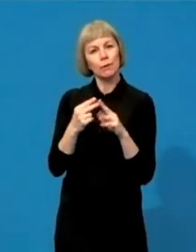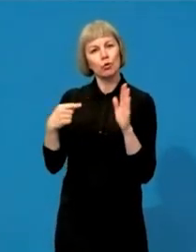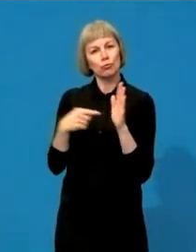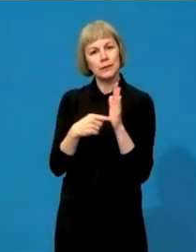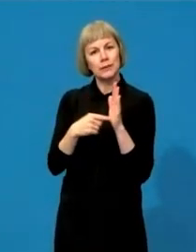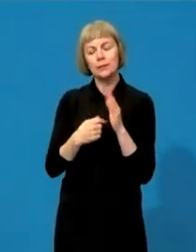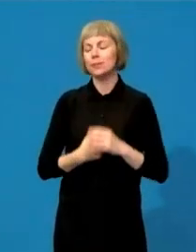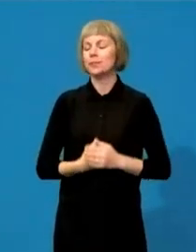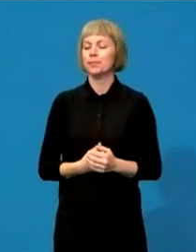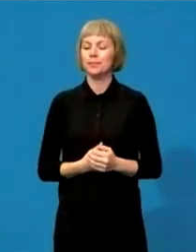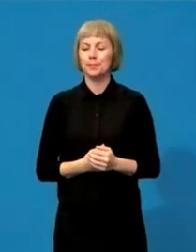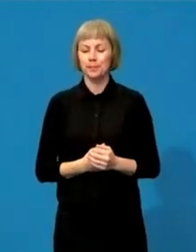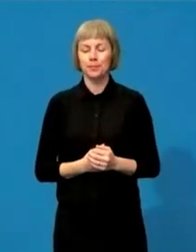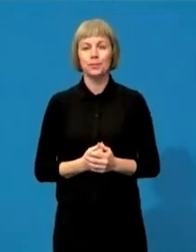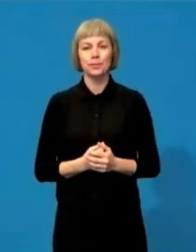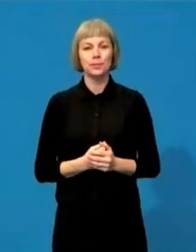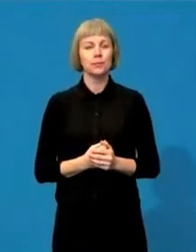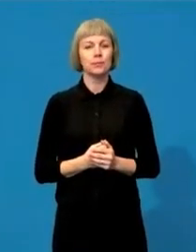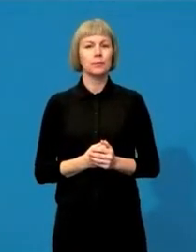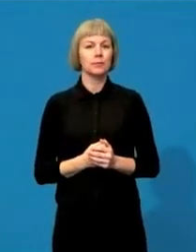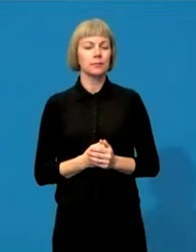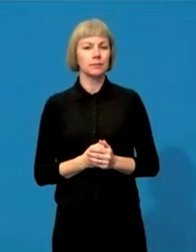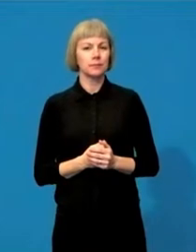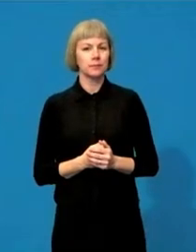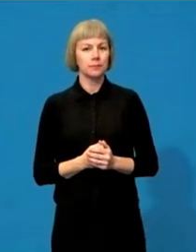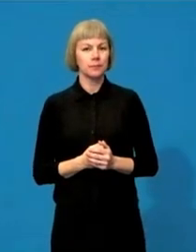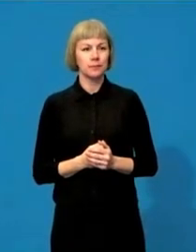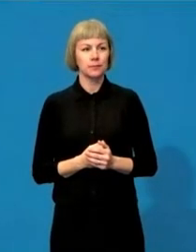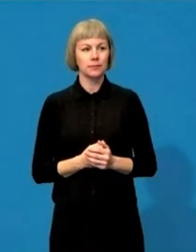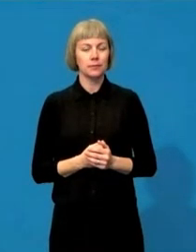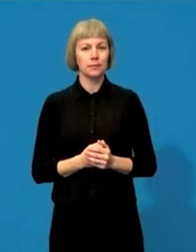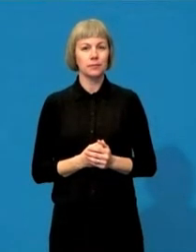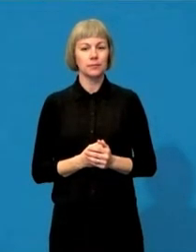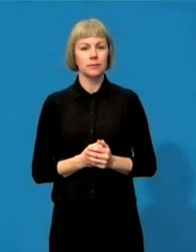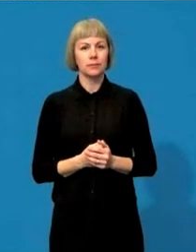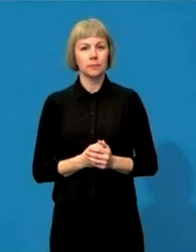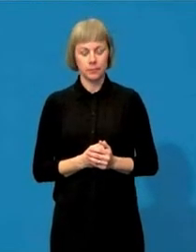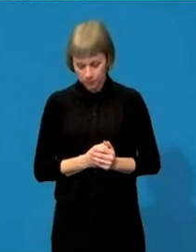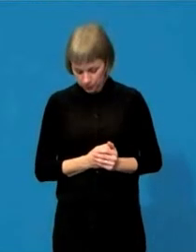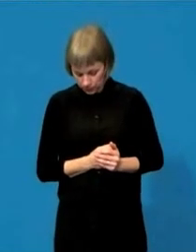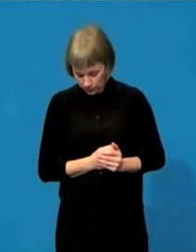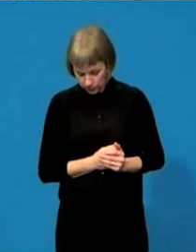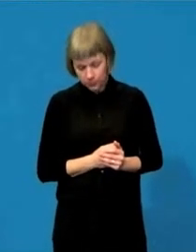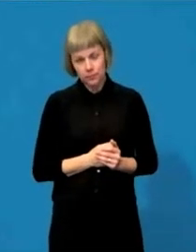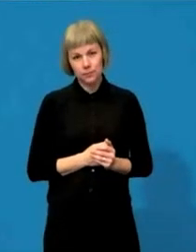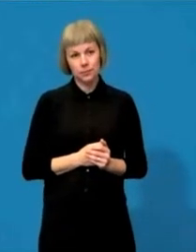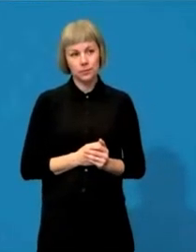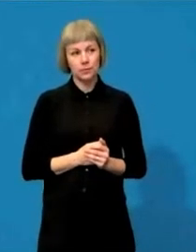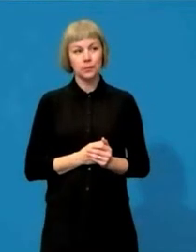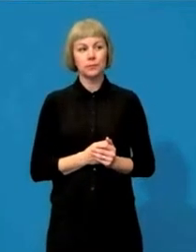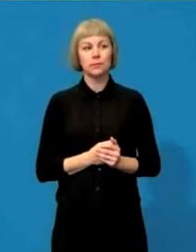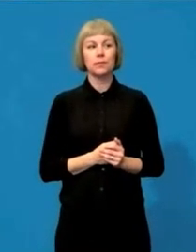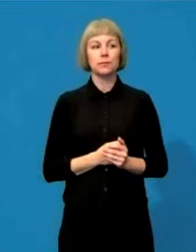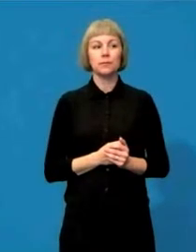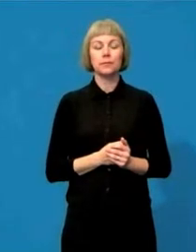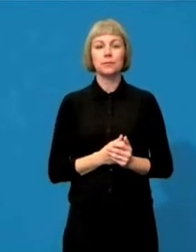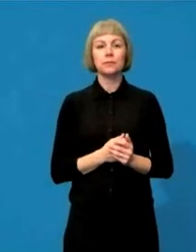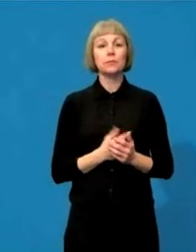We didn't want Tristan to be sitting - when he graduated from school - and